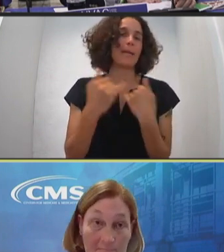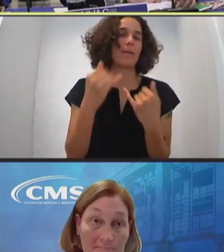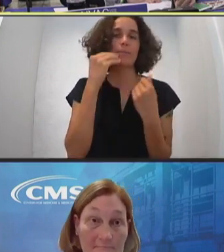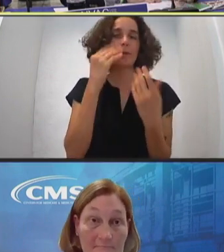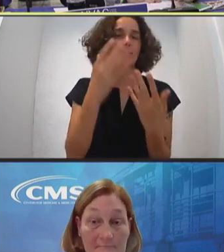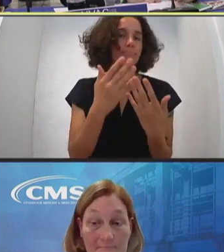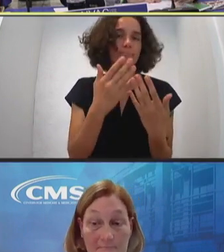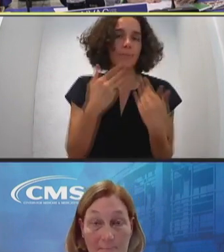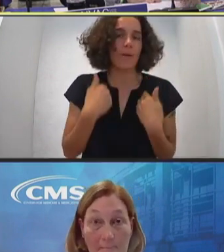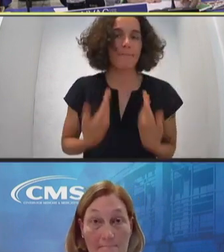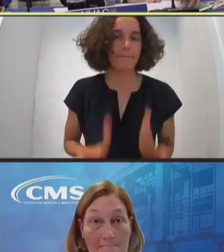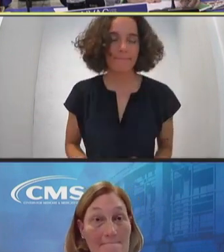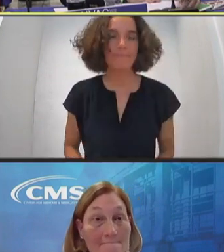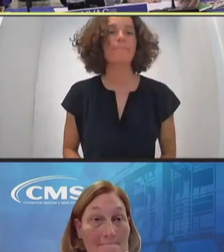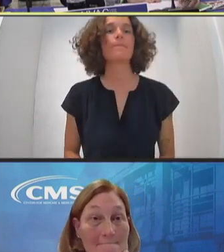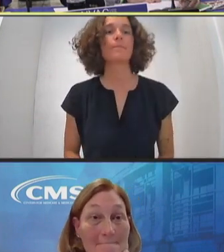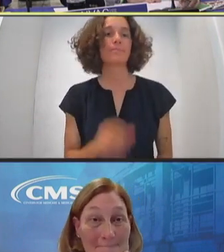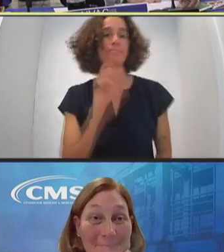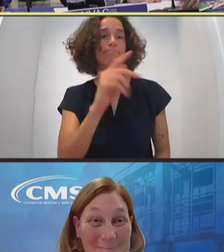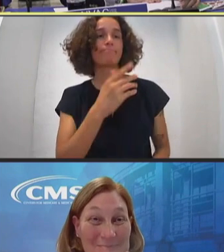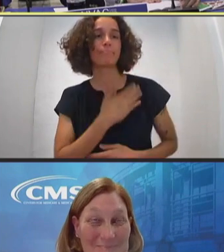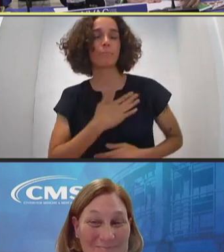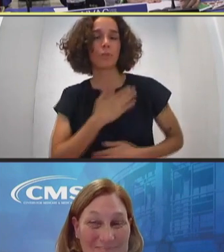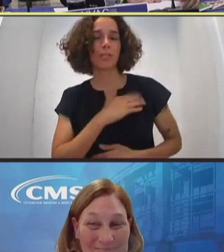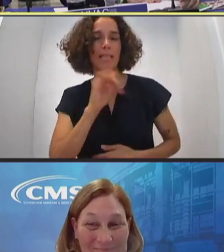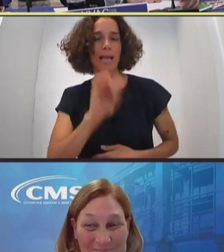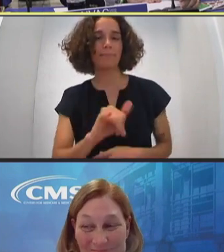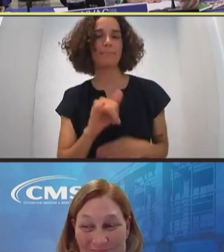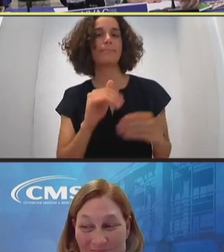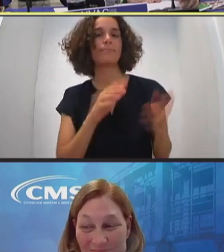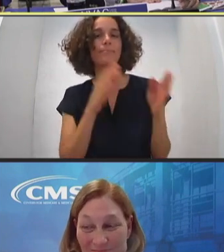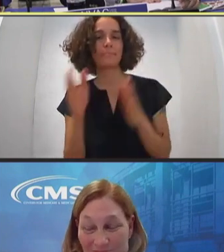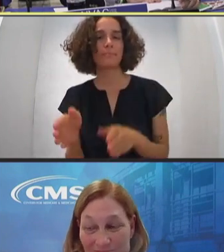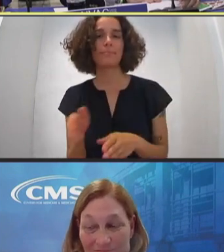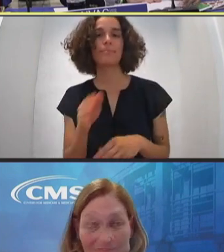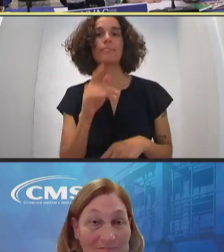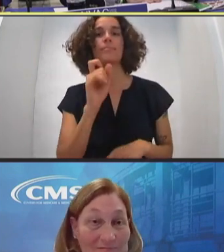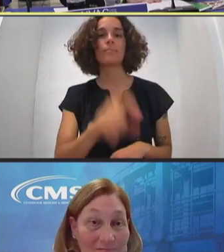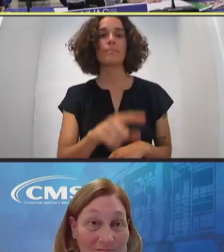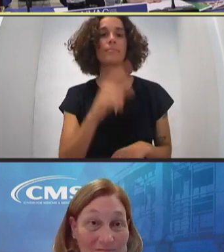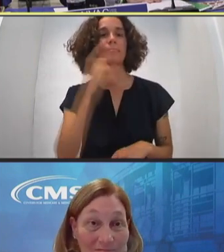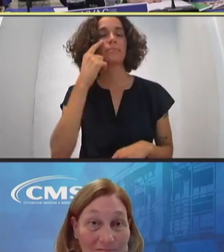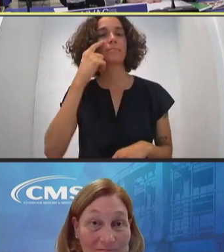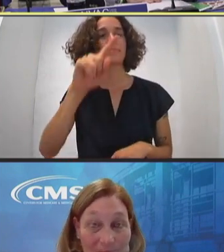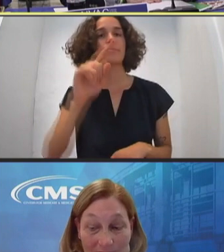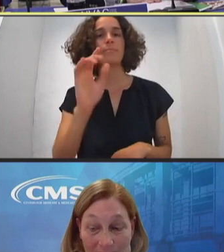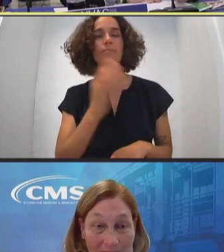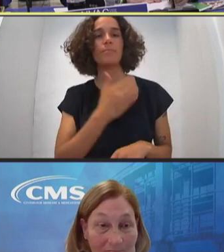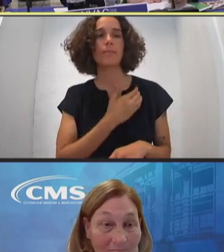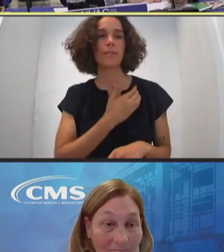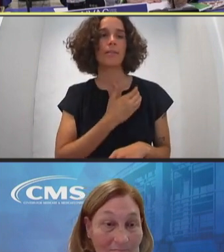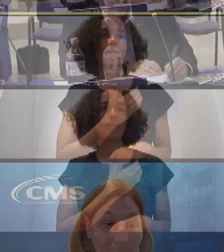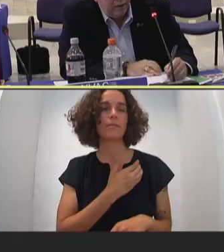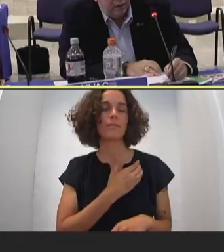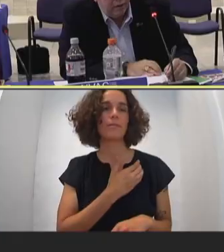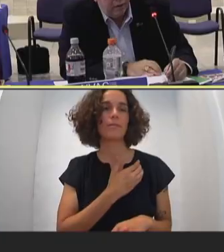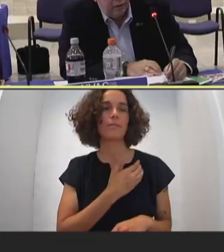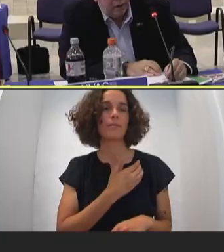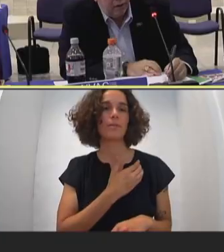Mitch Rothholz: Okay. Appreciate that. Question to our payers that are on this,